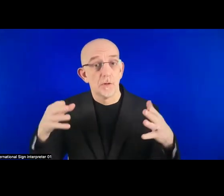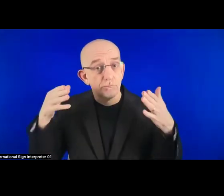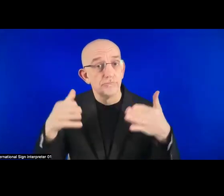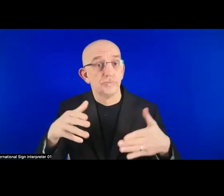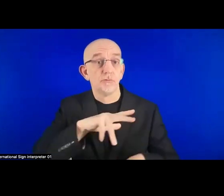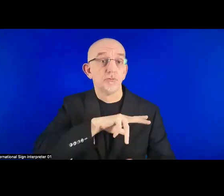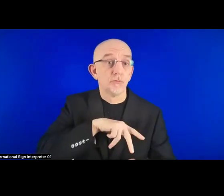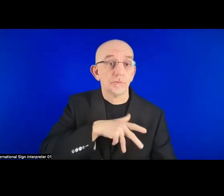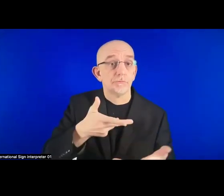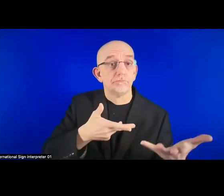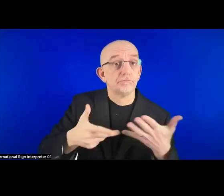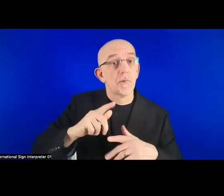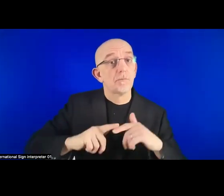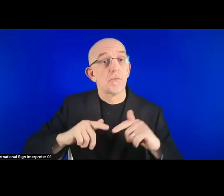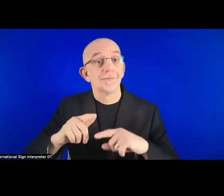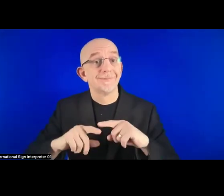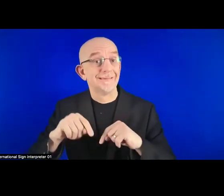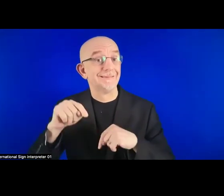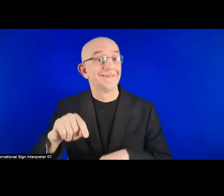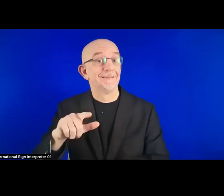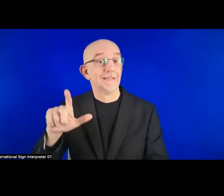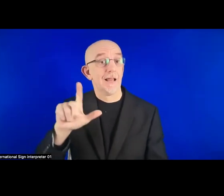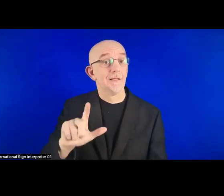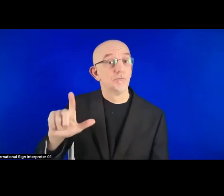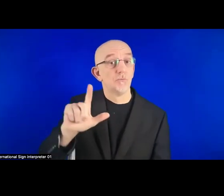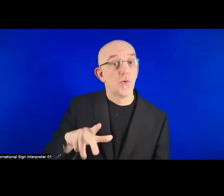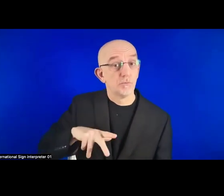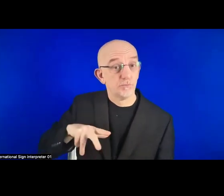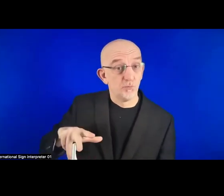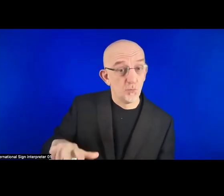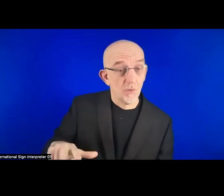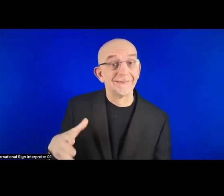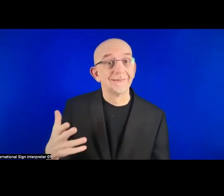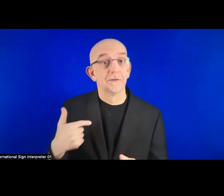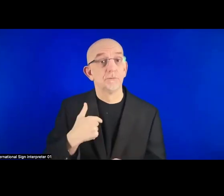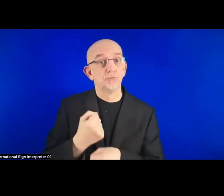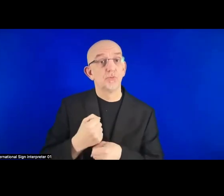organisation, I co-ordinate the master in social policy and my main scientific area